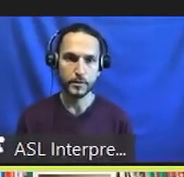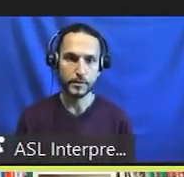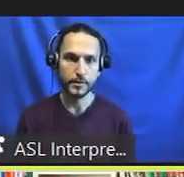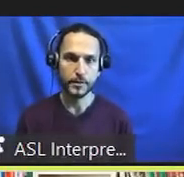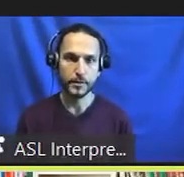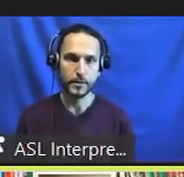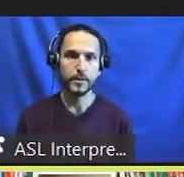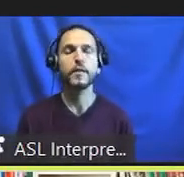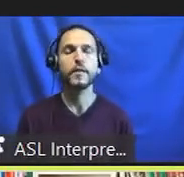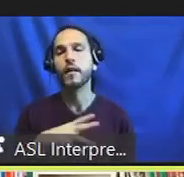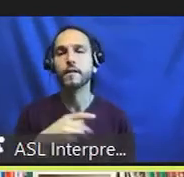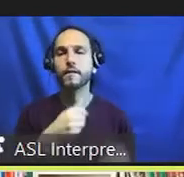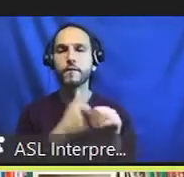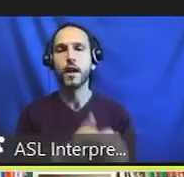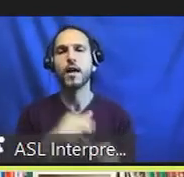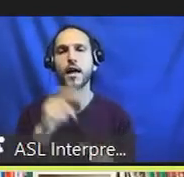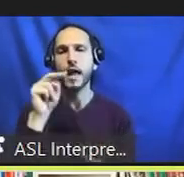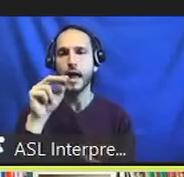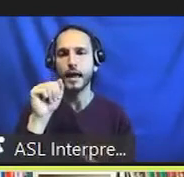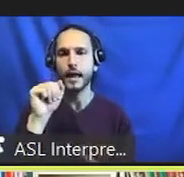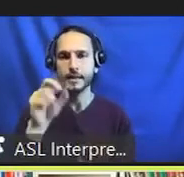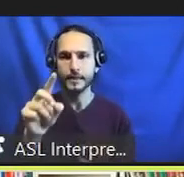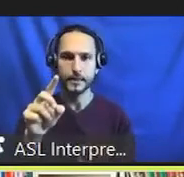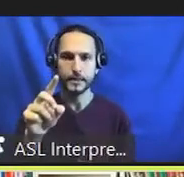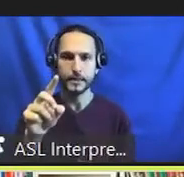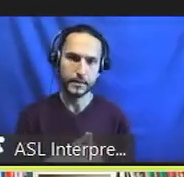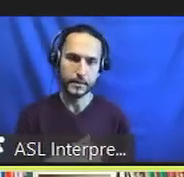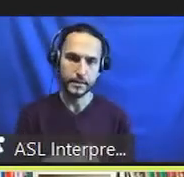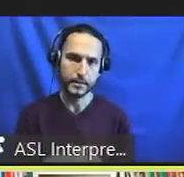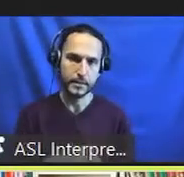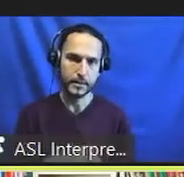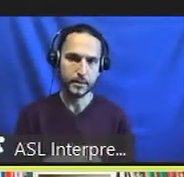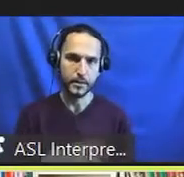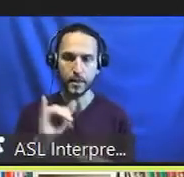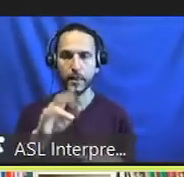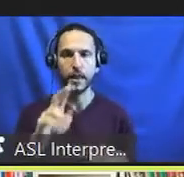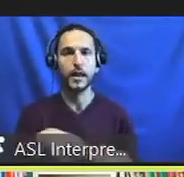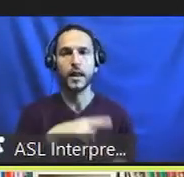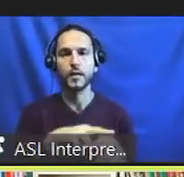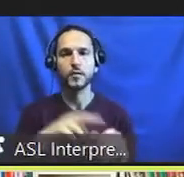And so according to the NAD, the National Association